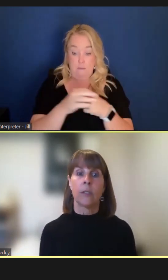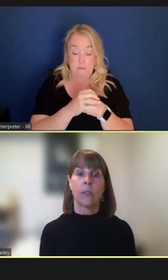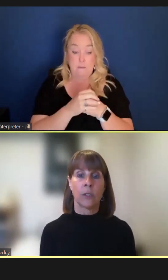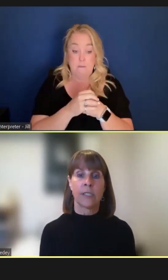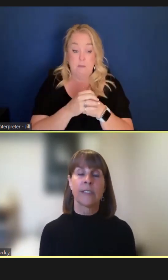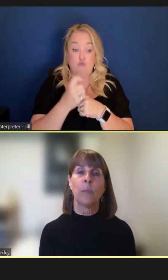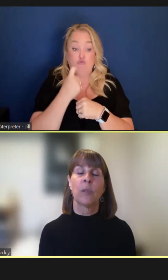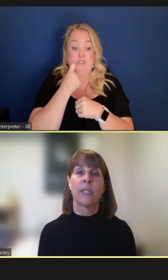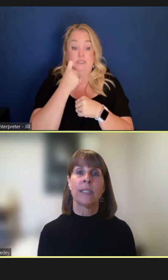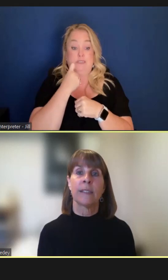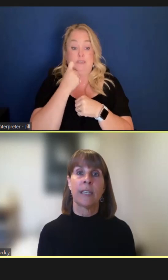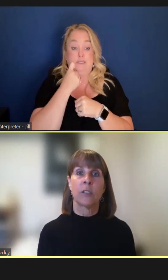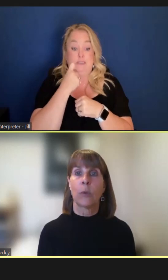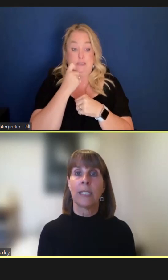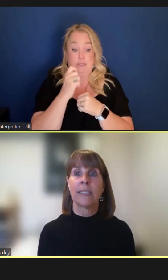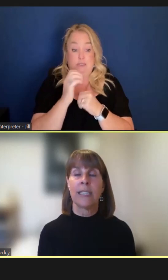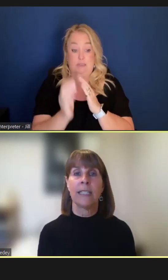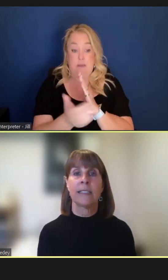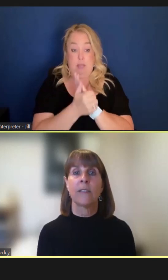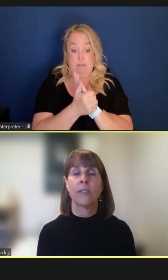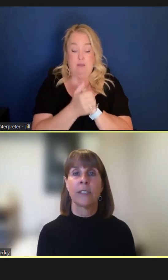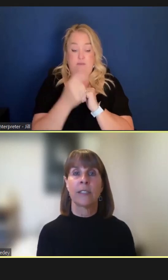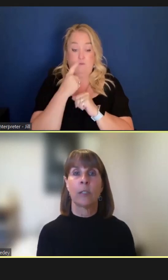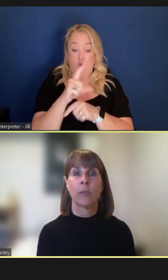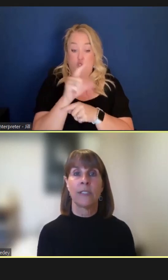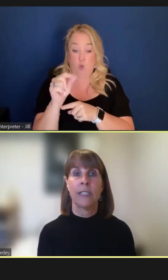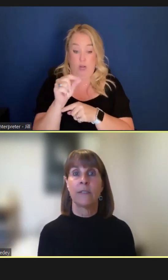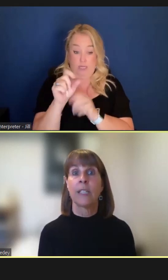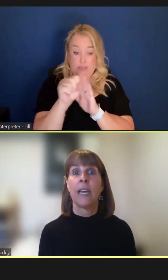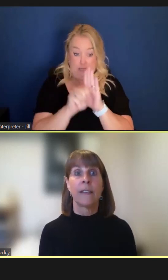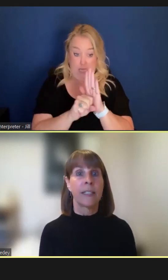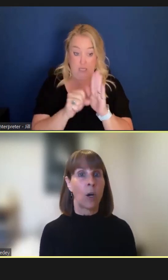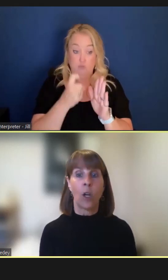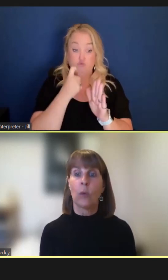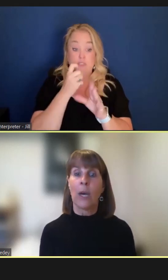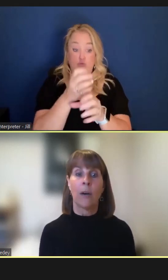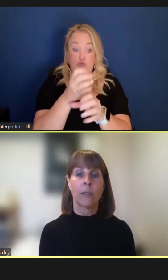CSA supplement that 20 states have recently received that's all about